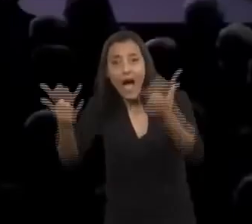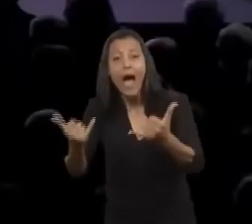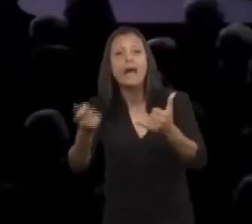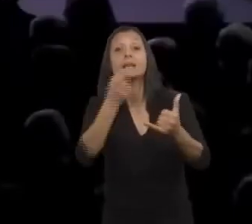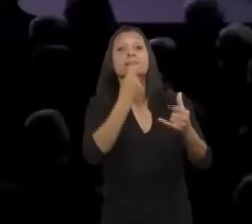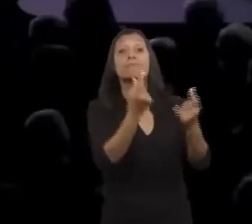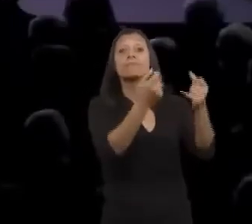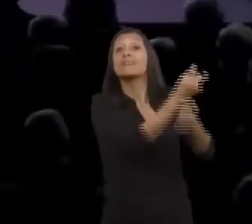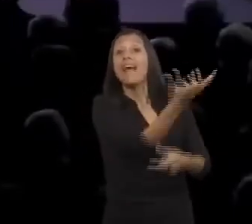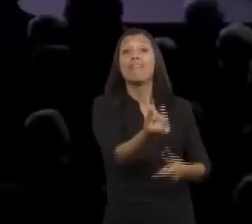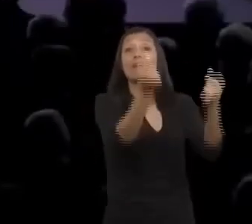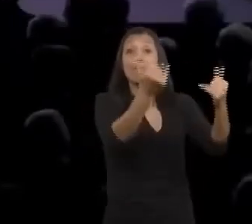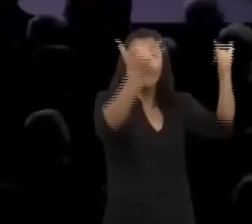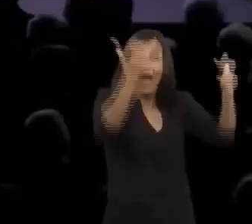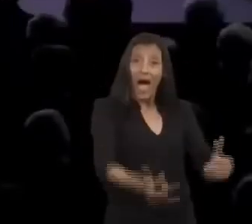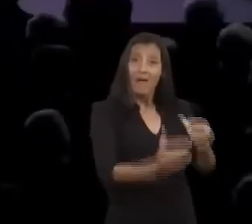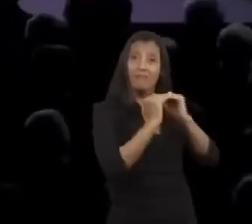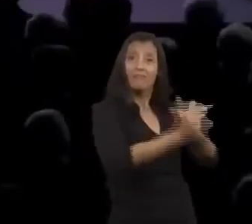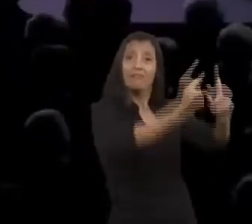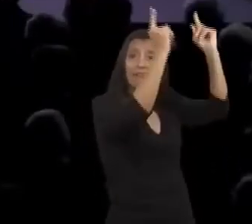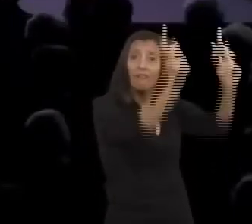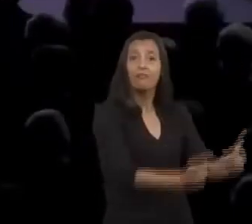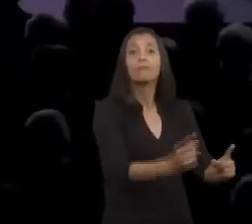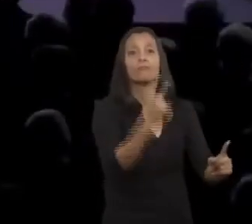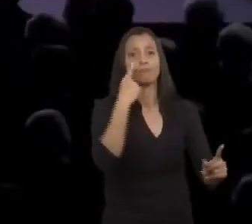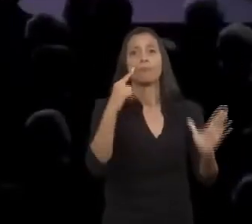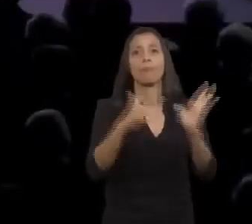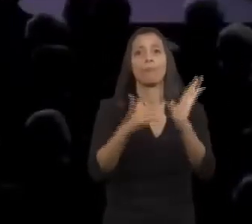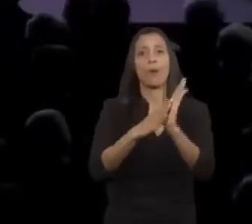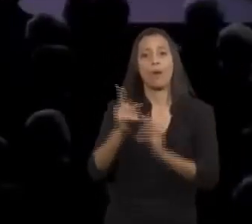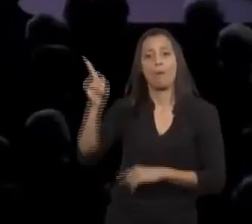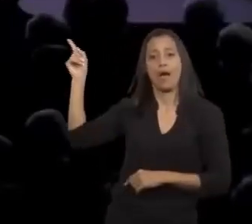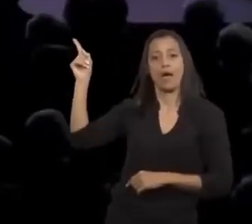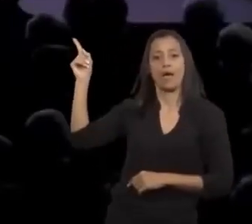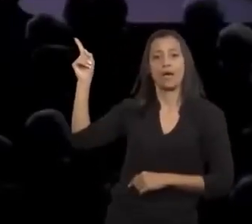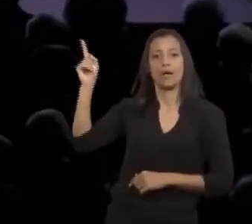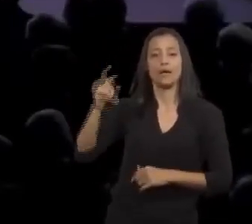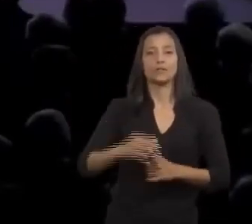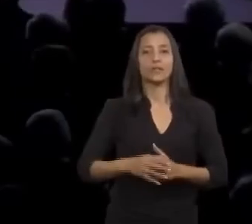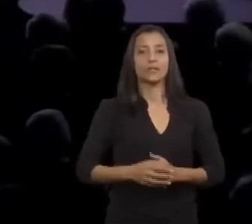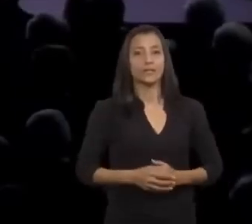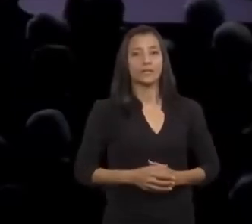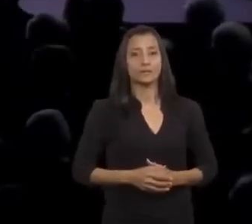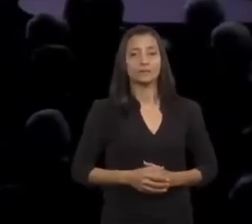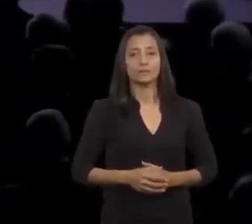you will come across this. Then,